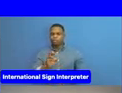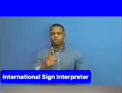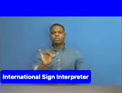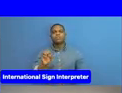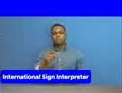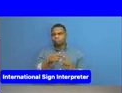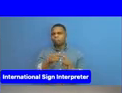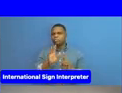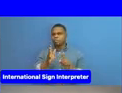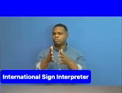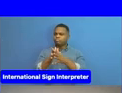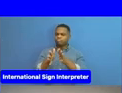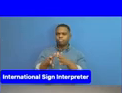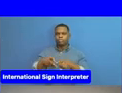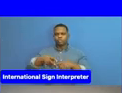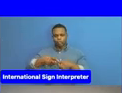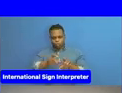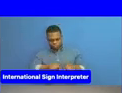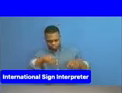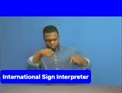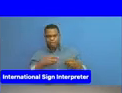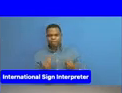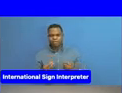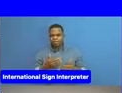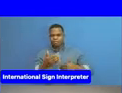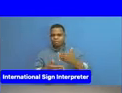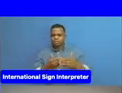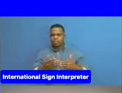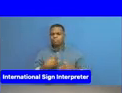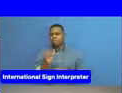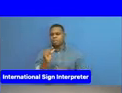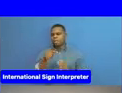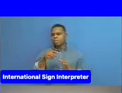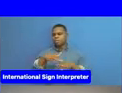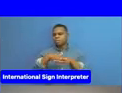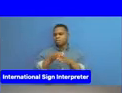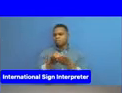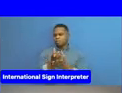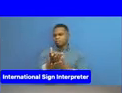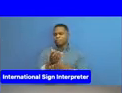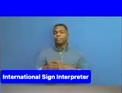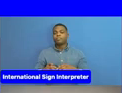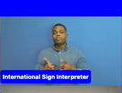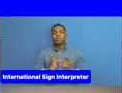register with an account, maybe use a matchmaking tool to find partners. Set up your partnership plan, your proposal of course,